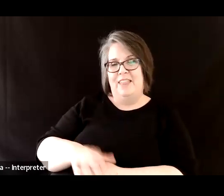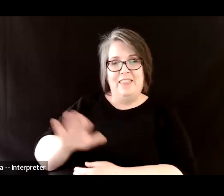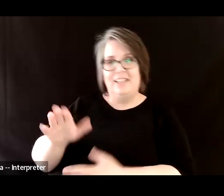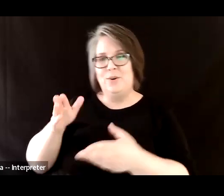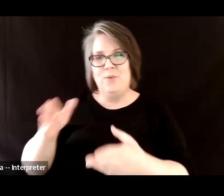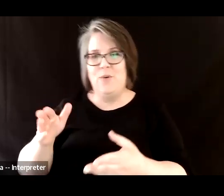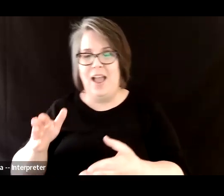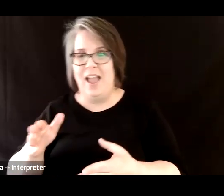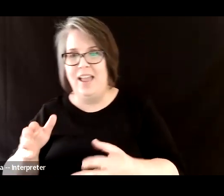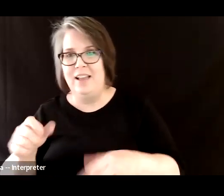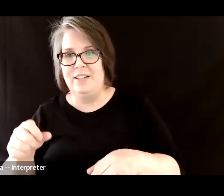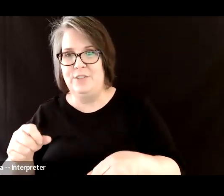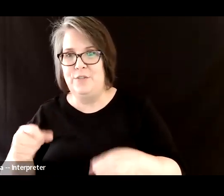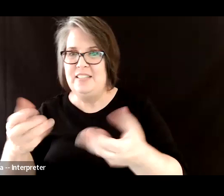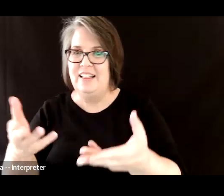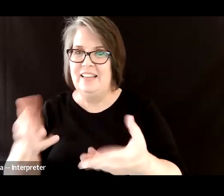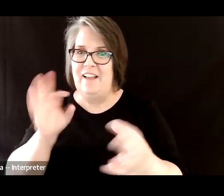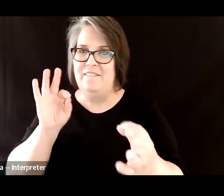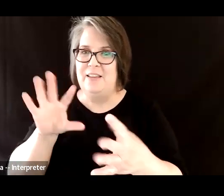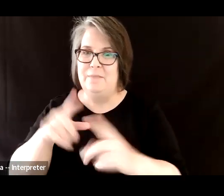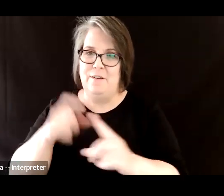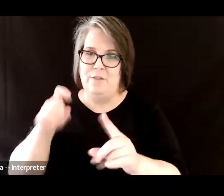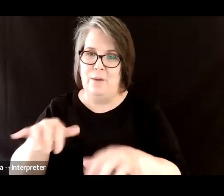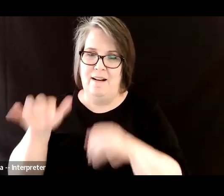sort of feedback from your audience.